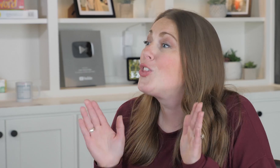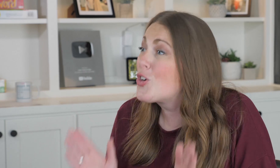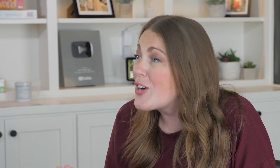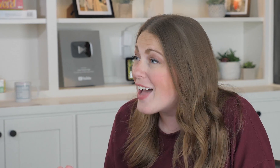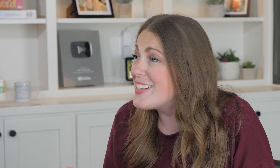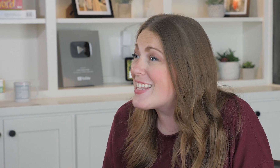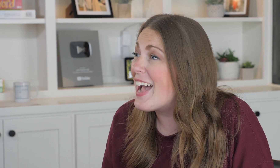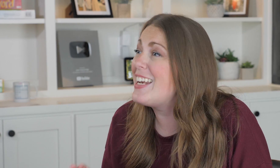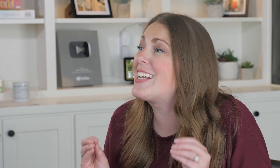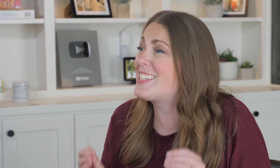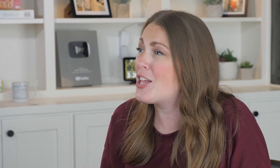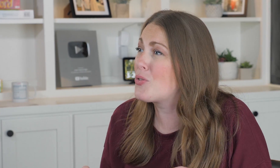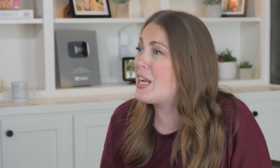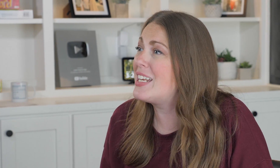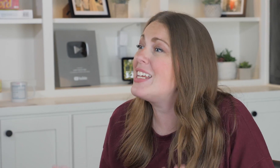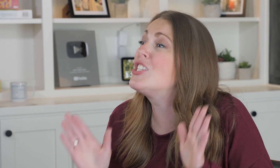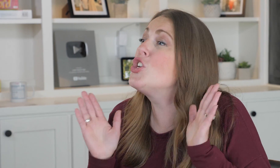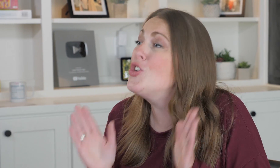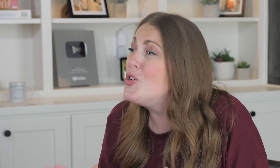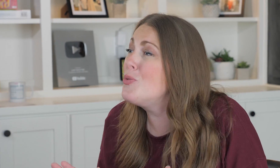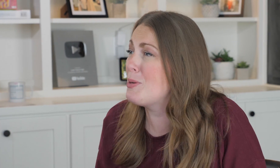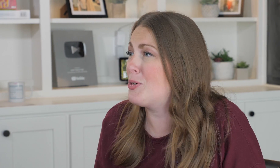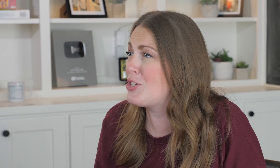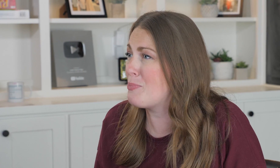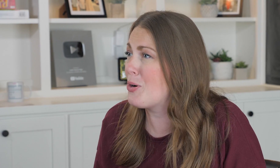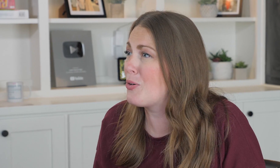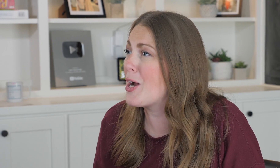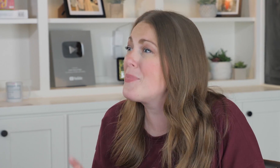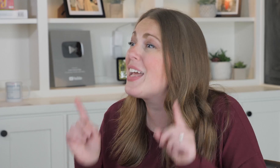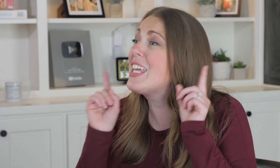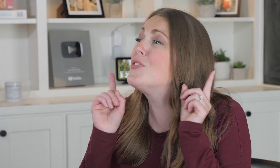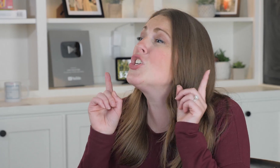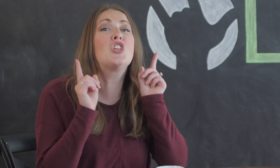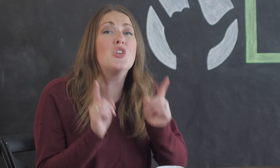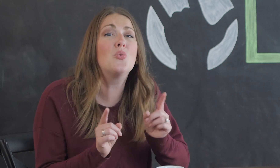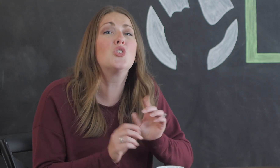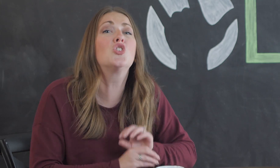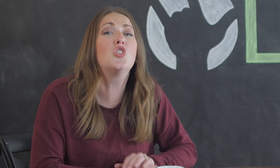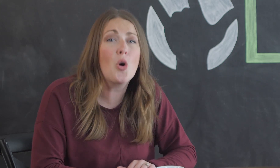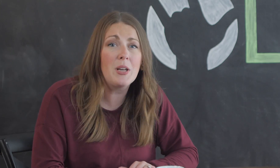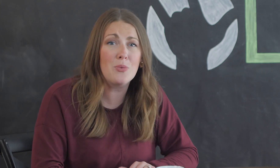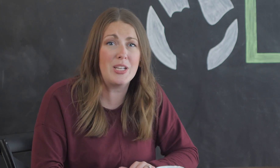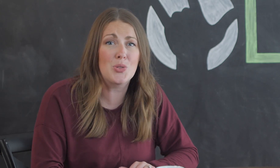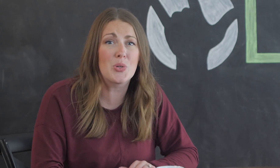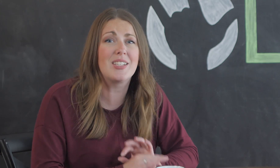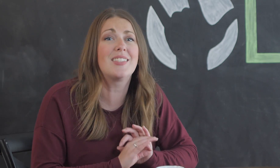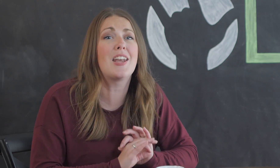Learn How to Sign Accelerated is a new membership program that gives you so many resources and